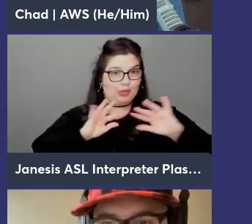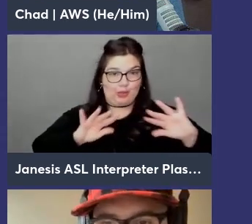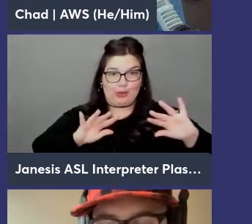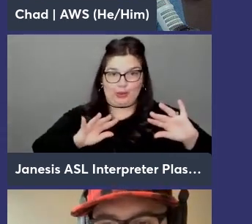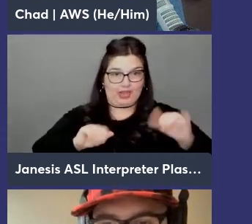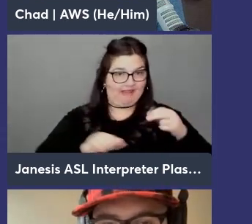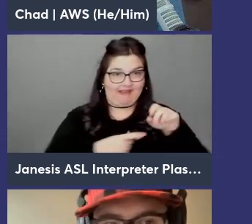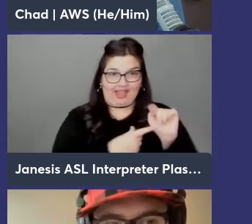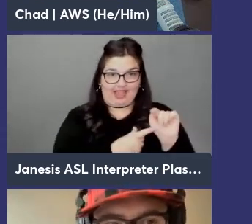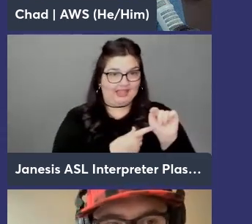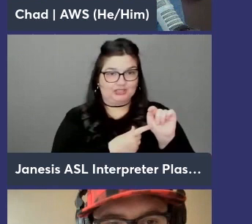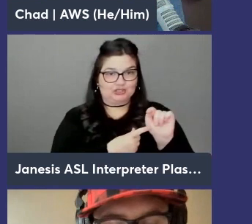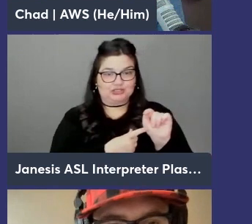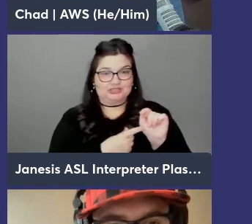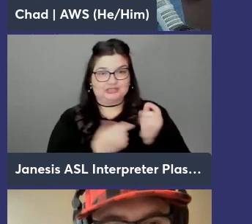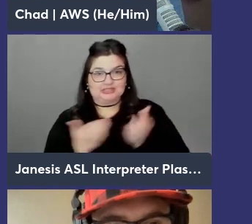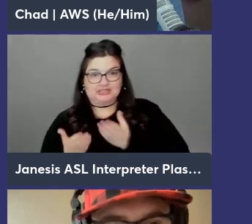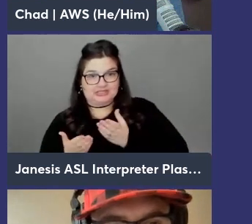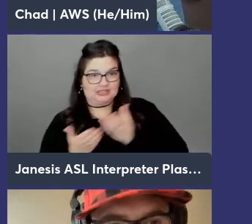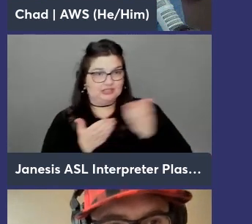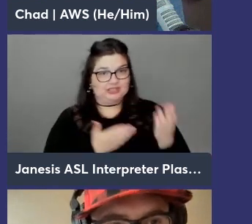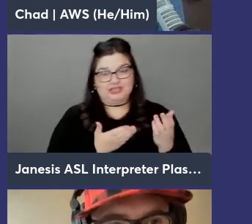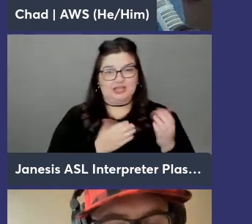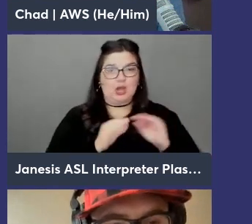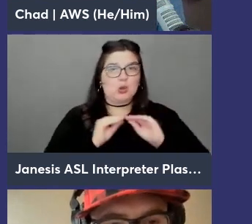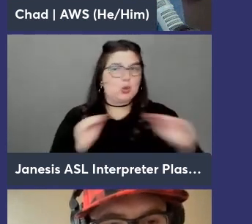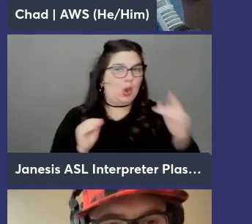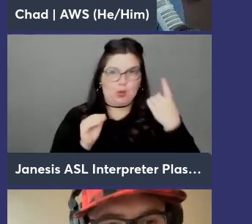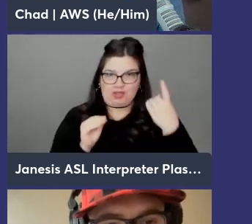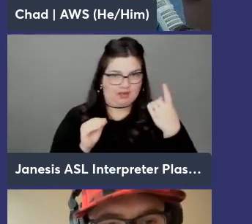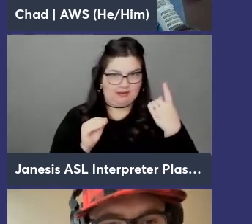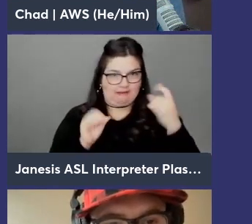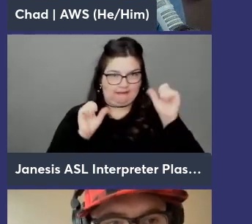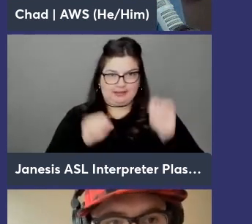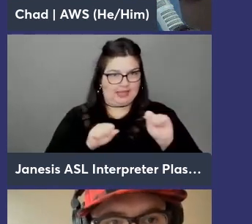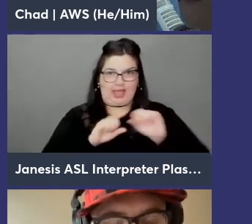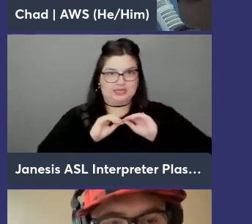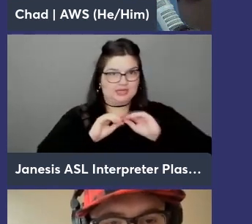and over here, because nobody can deploy agent on S3, right? Right.